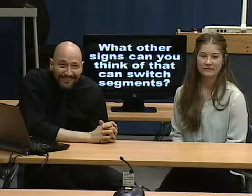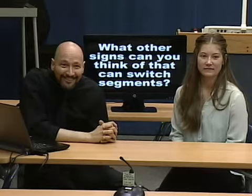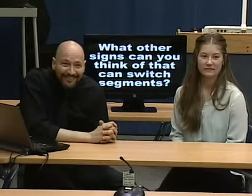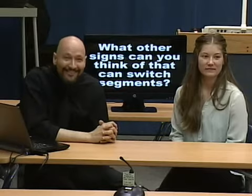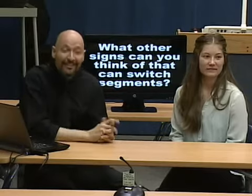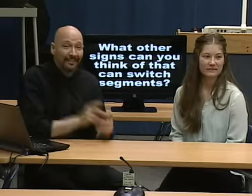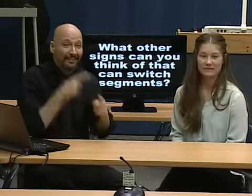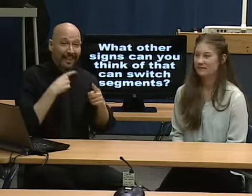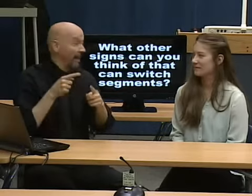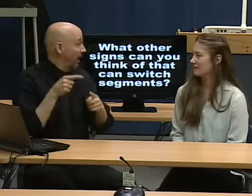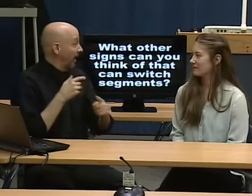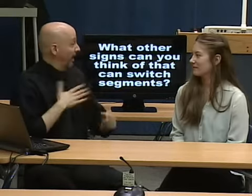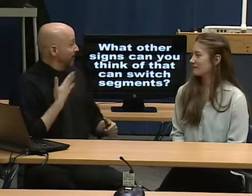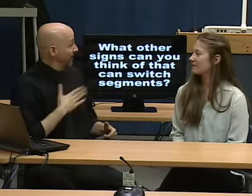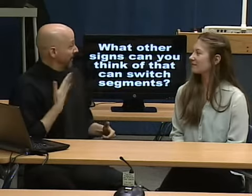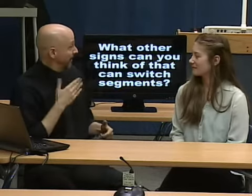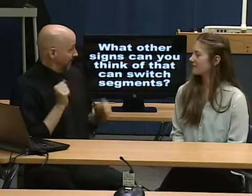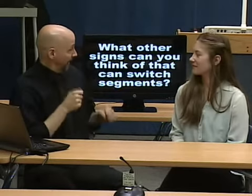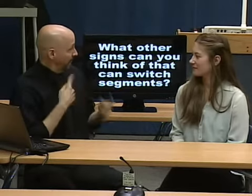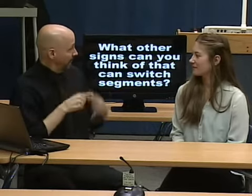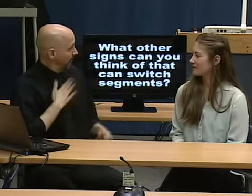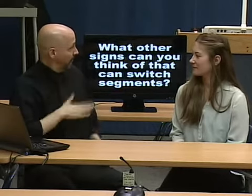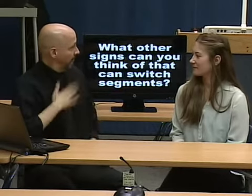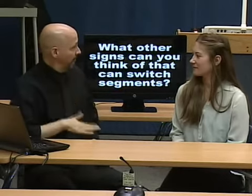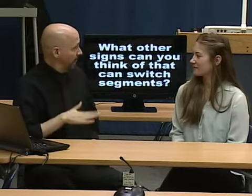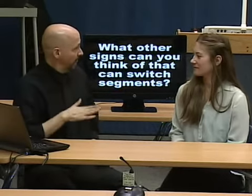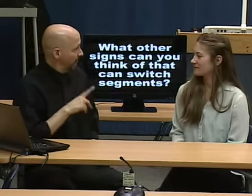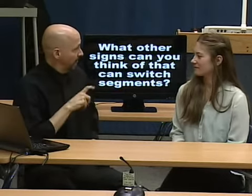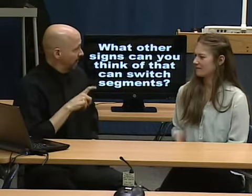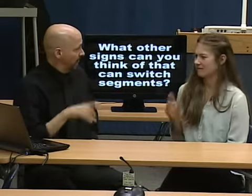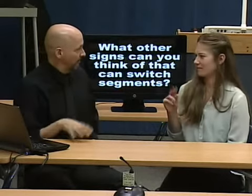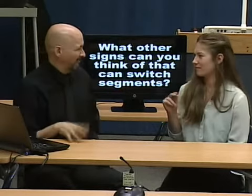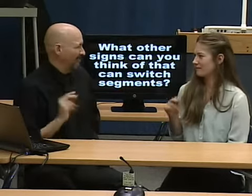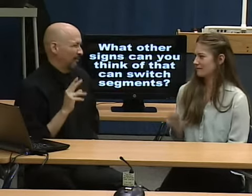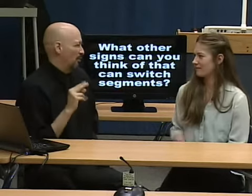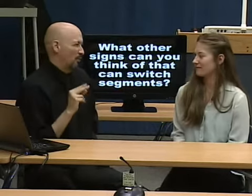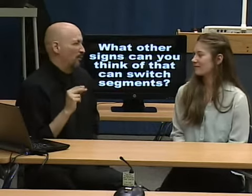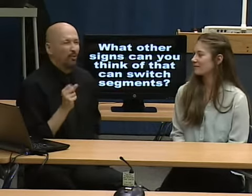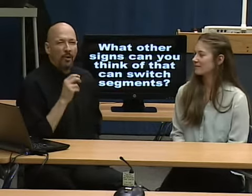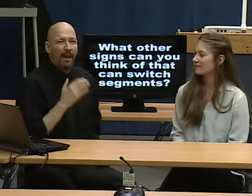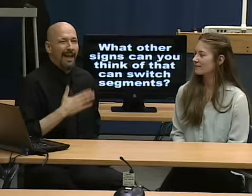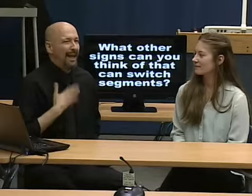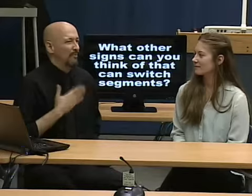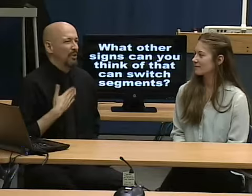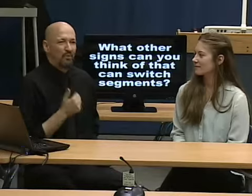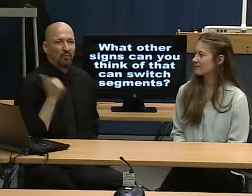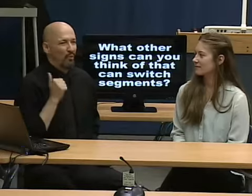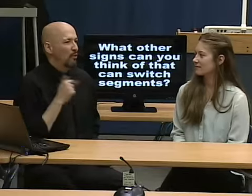"Happy"? Can you sign "happy" like this? No. Nope. "Happy" doesn't qualify.